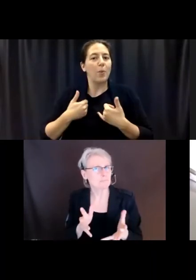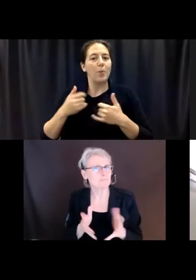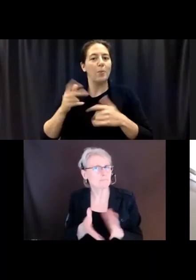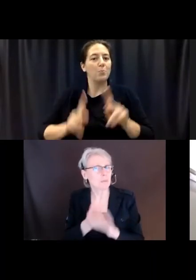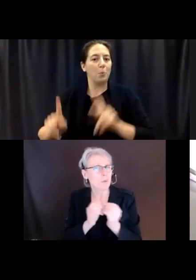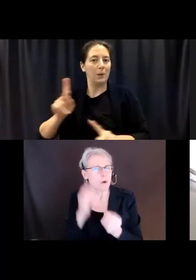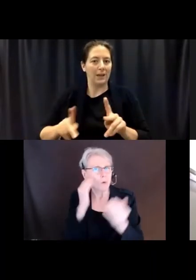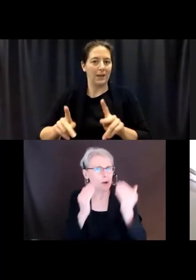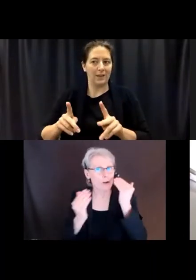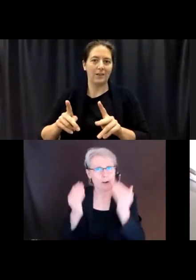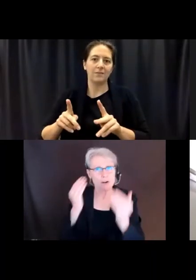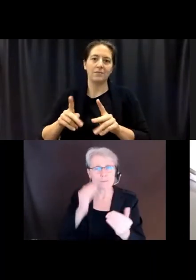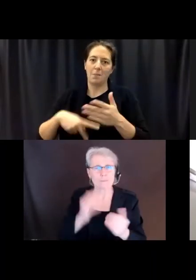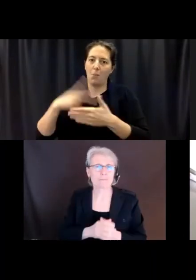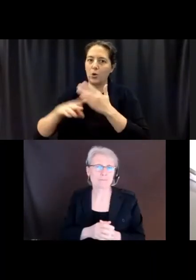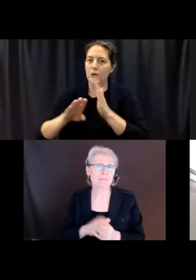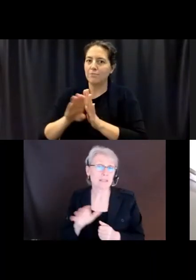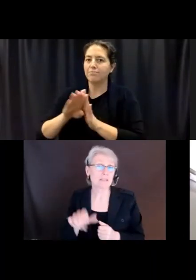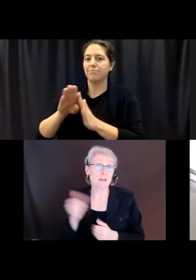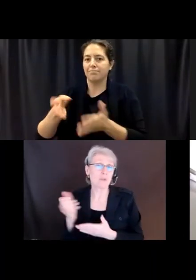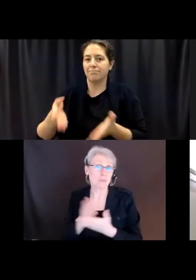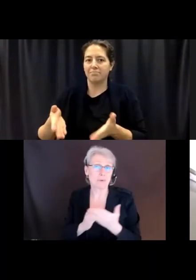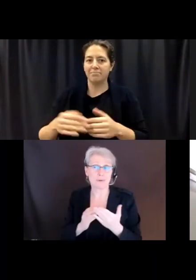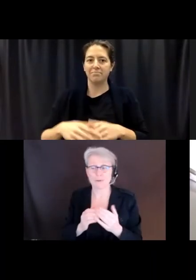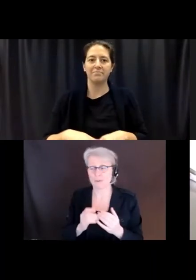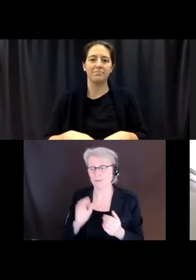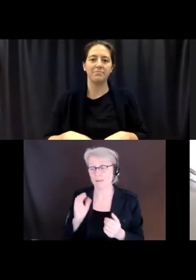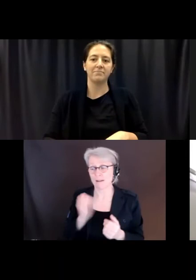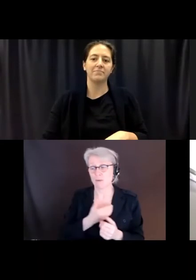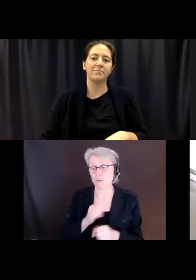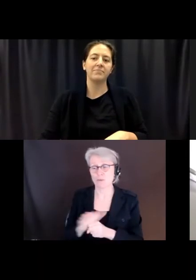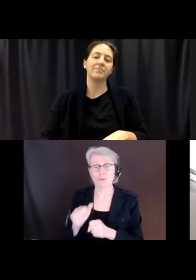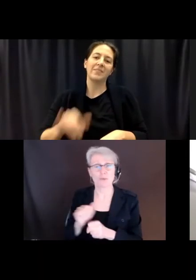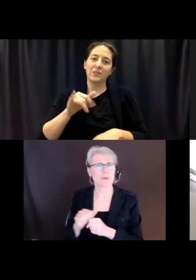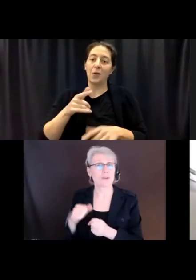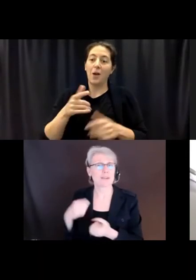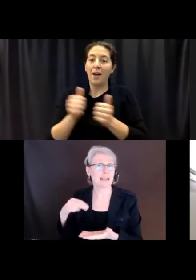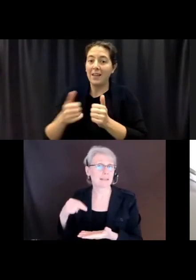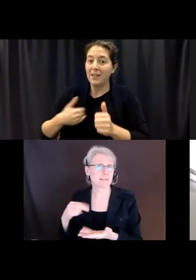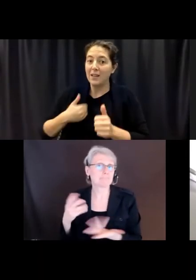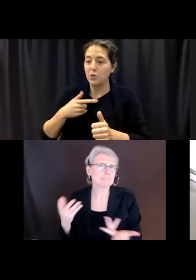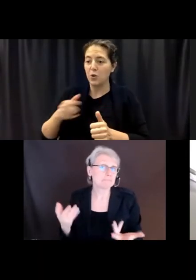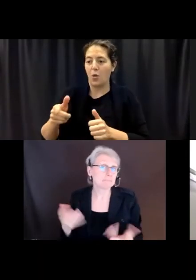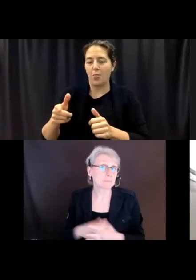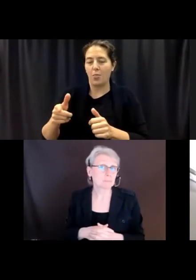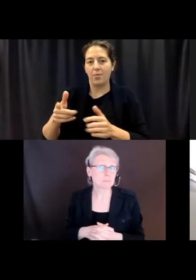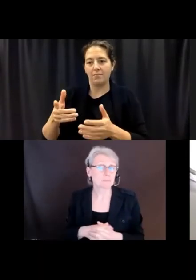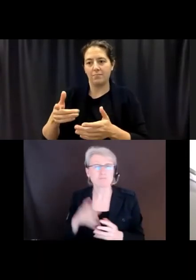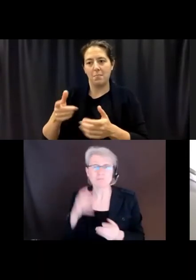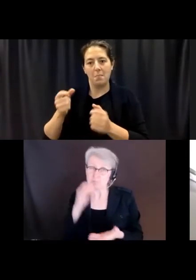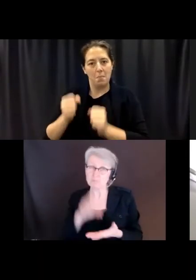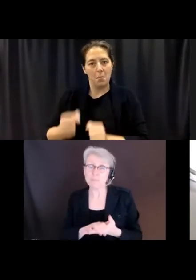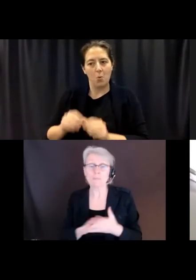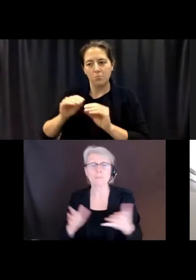DEVELOPING IN THAT SINCE. IT IS ALSO, YEAH, WITH THE YOUNGER GENERATION, WE CAN MAKE A